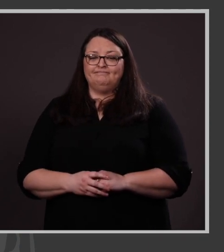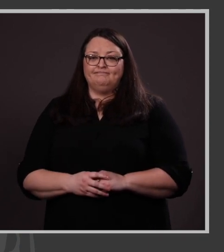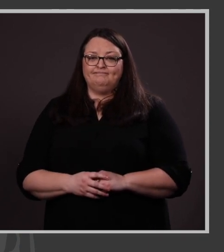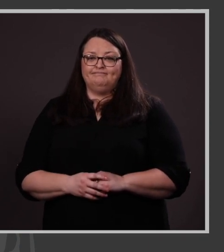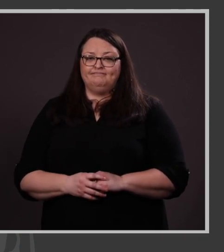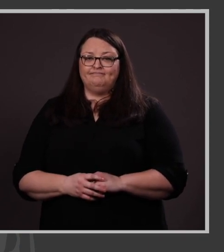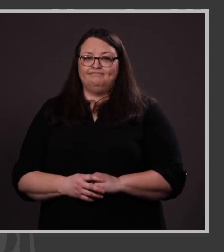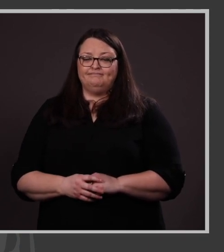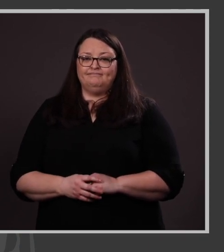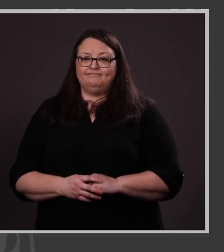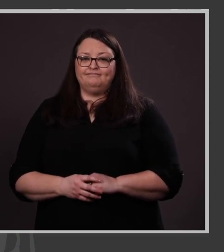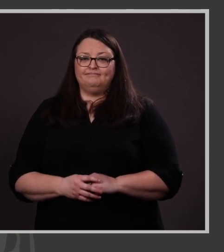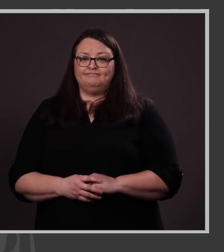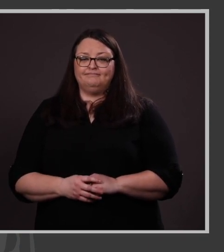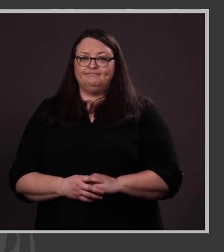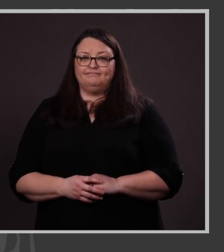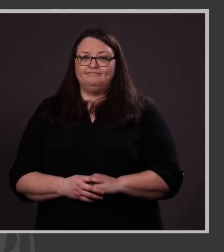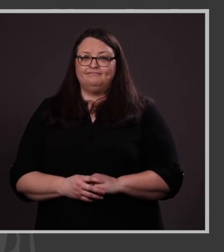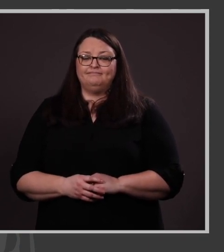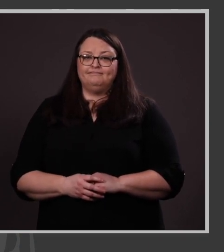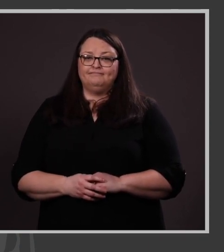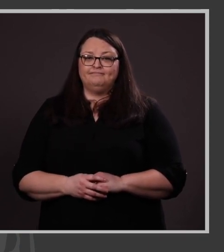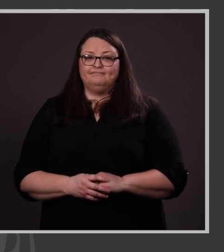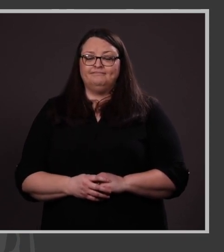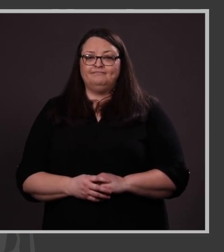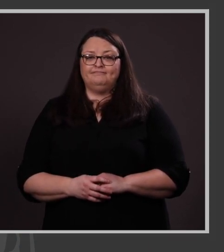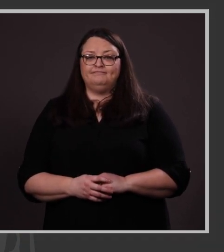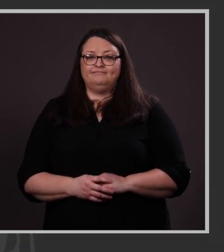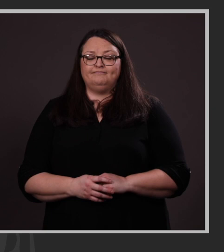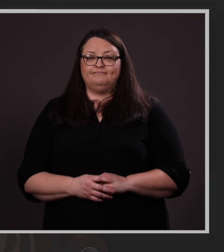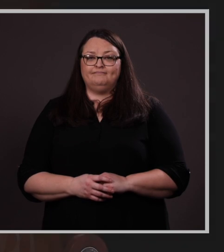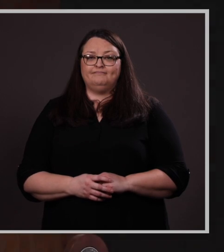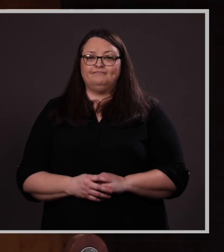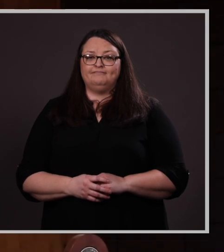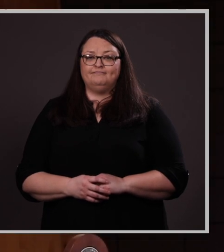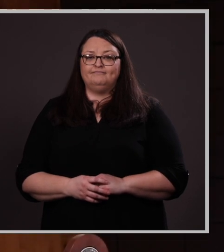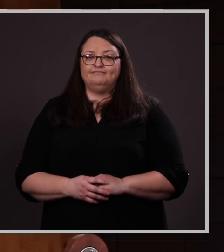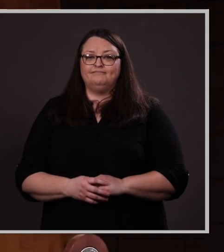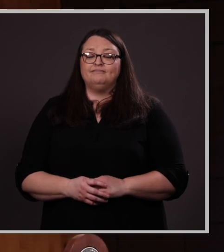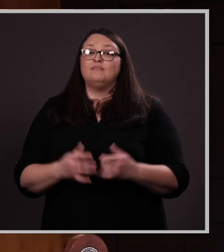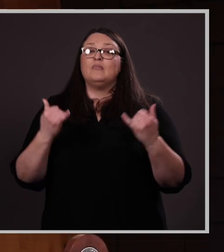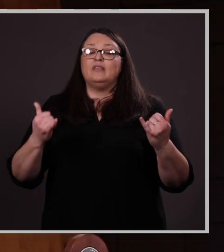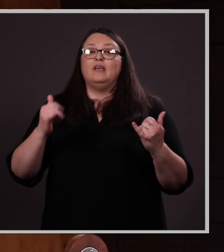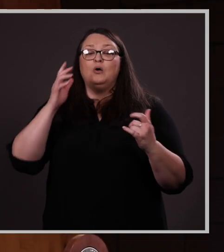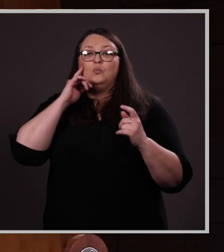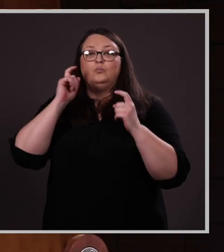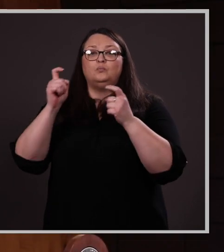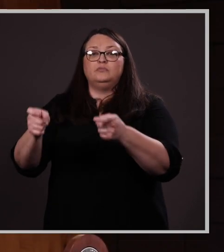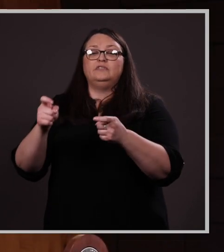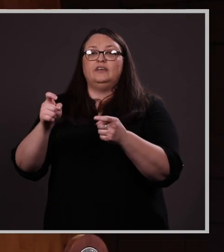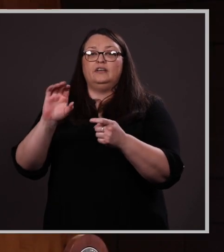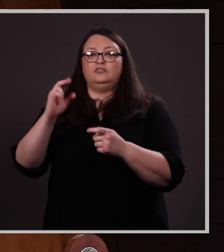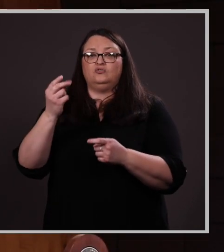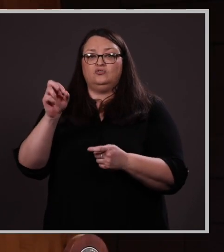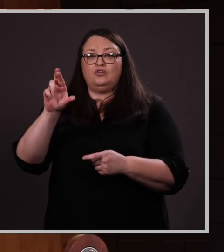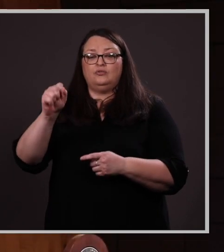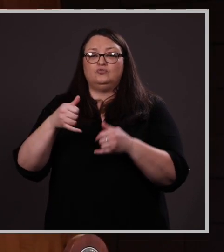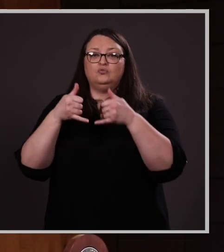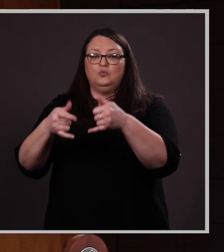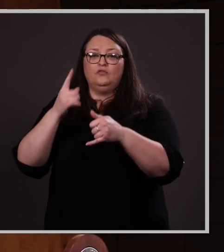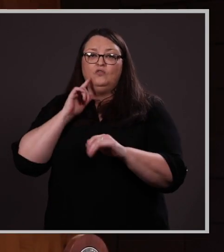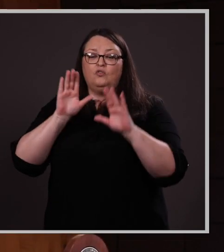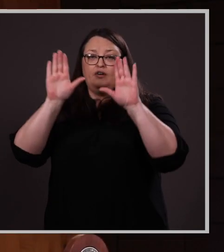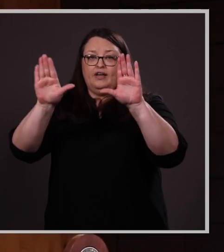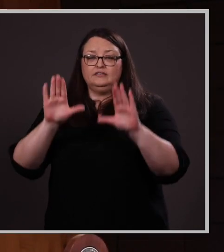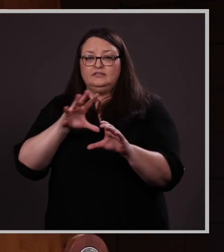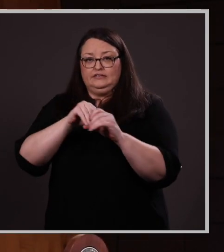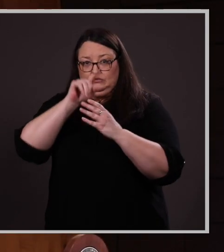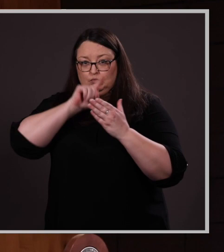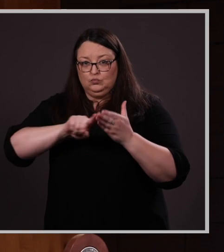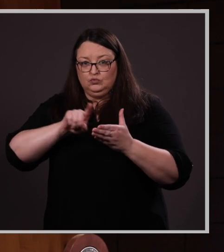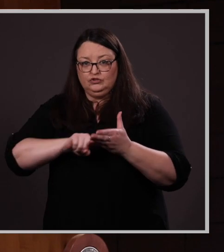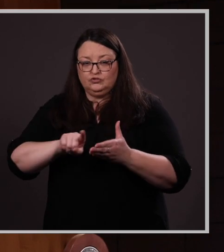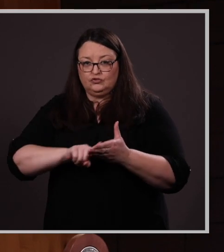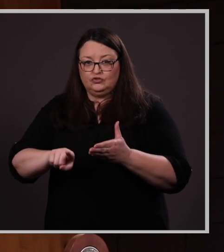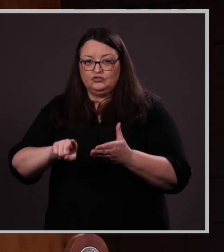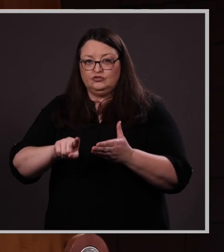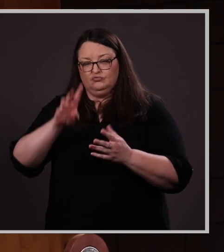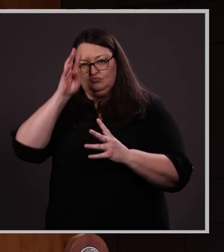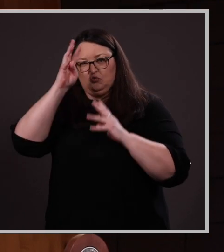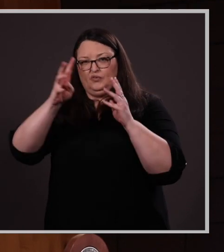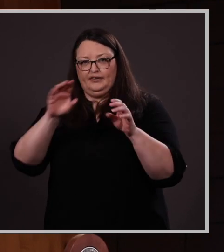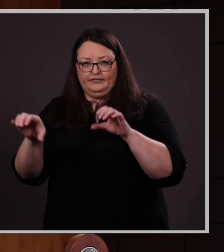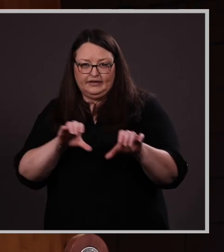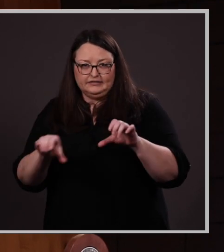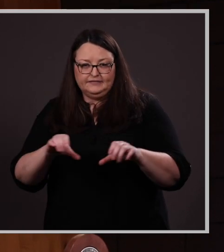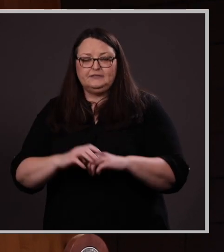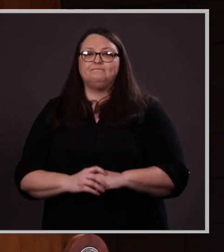We will now present the Chancellor’s Award for Excellence in Research or Creative Activity.